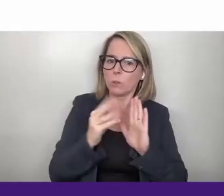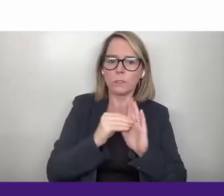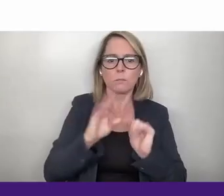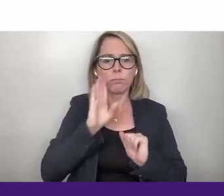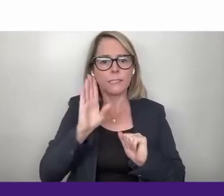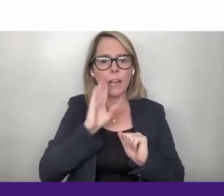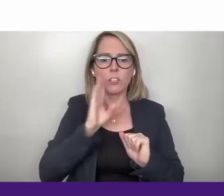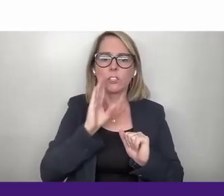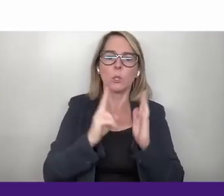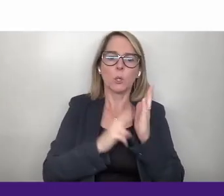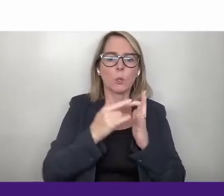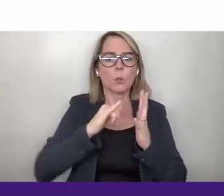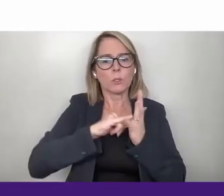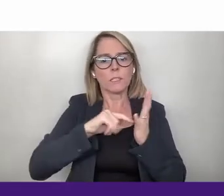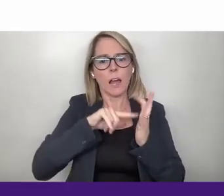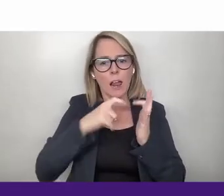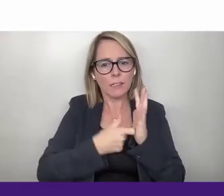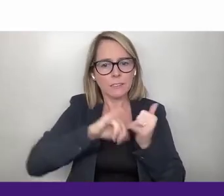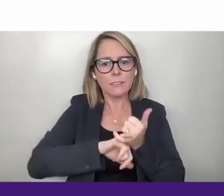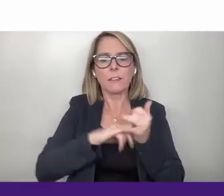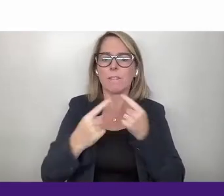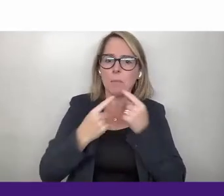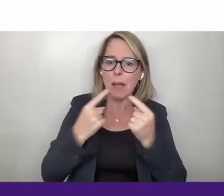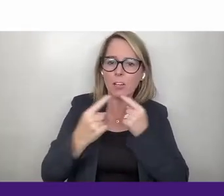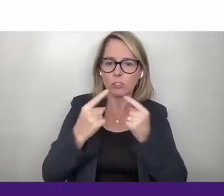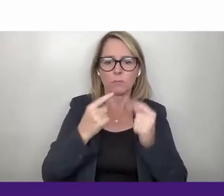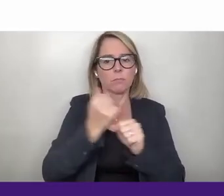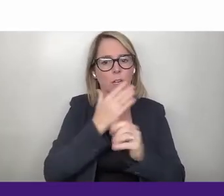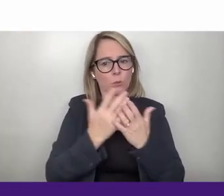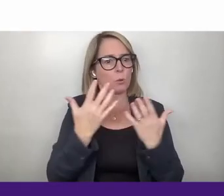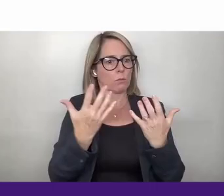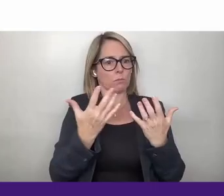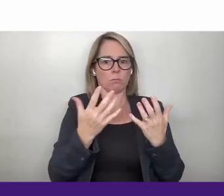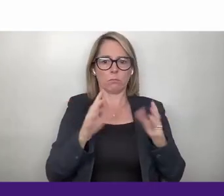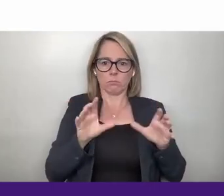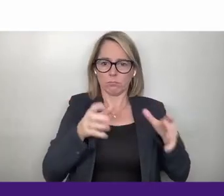We have a jam-packed session today with two presentations followed by a live Q&A session.